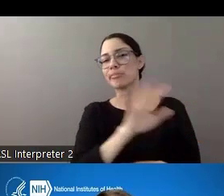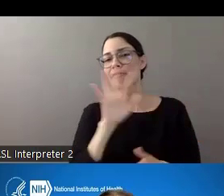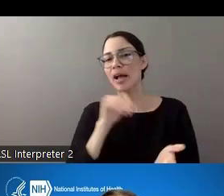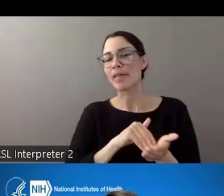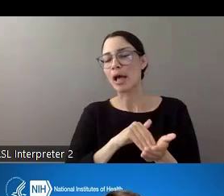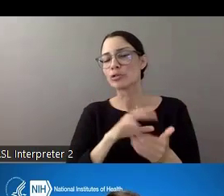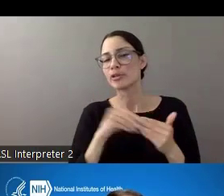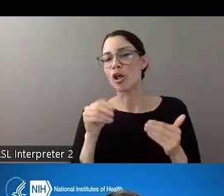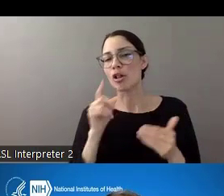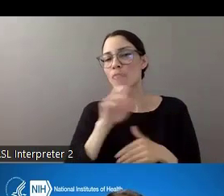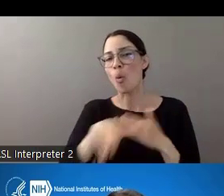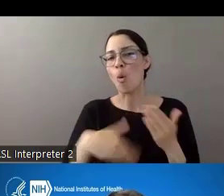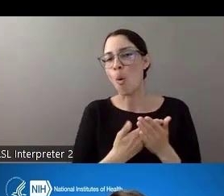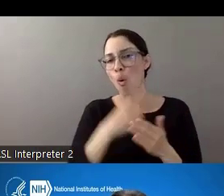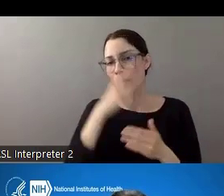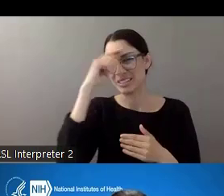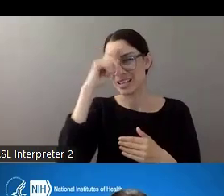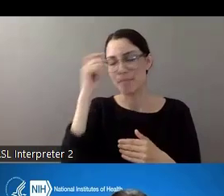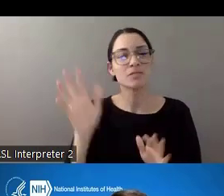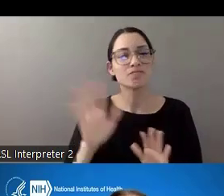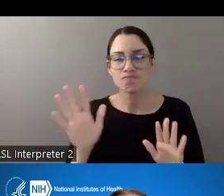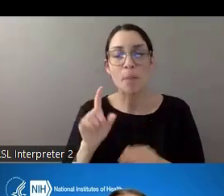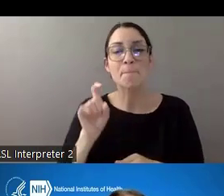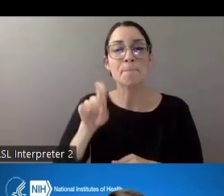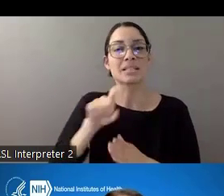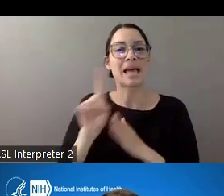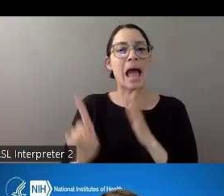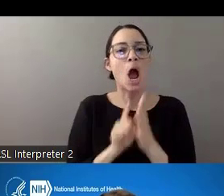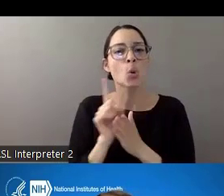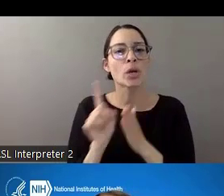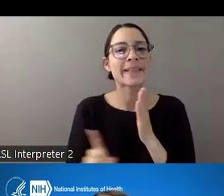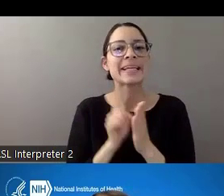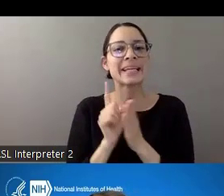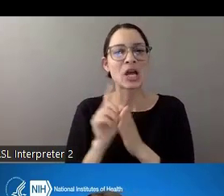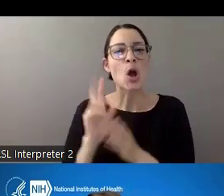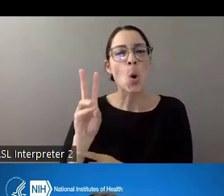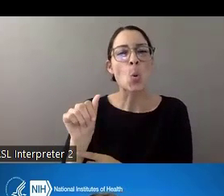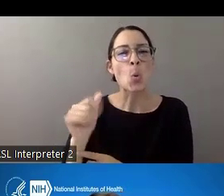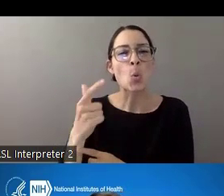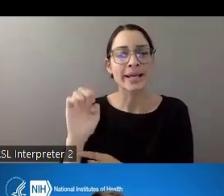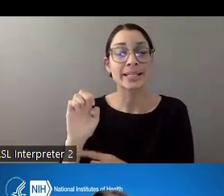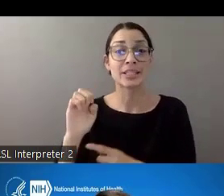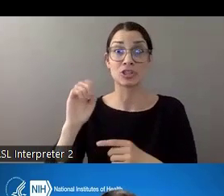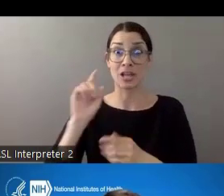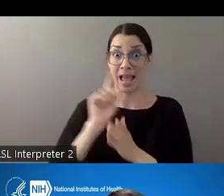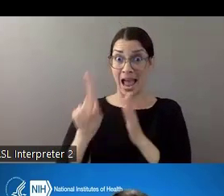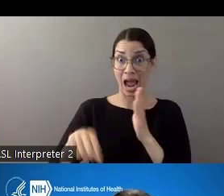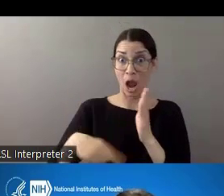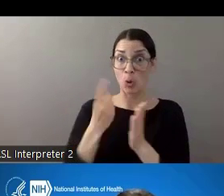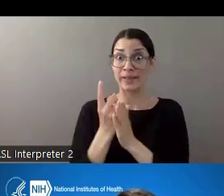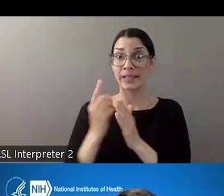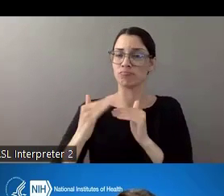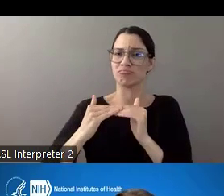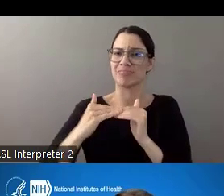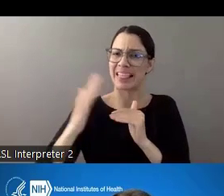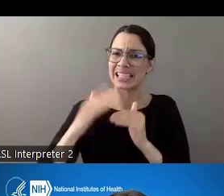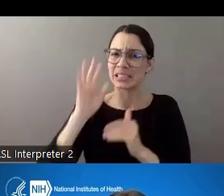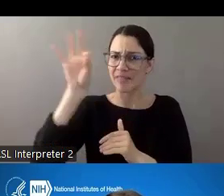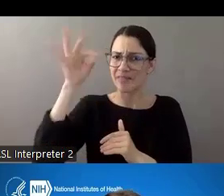They actually have to be paid an hourly wage, and that hourly wage has to be at least the Federal minimum wage. It may be higher than that,